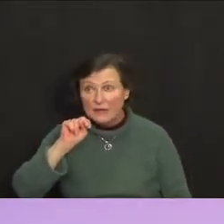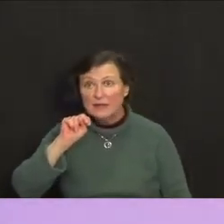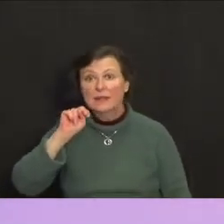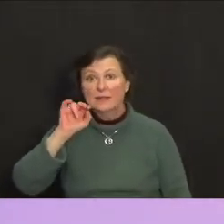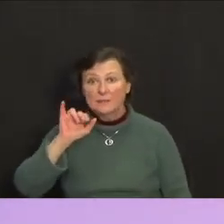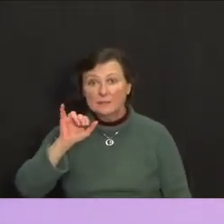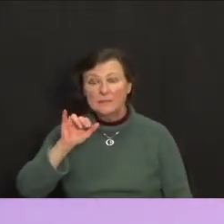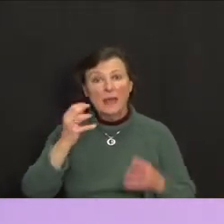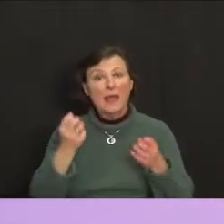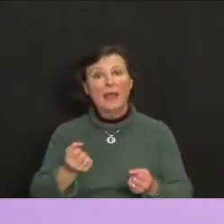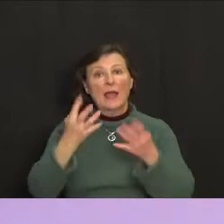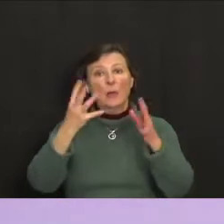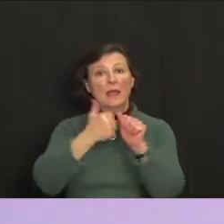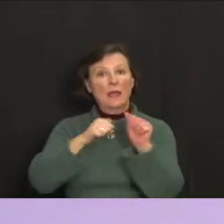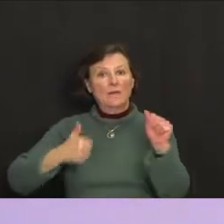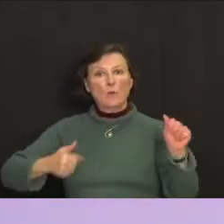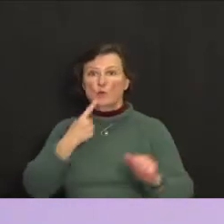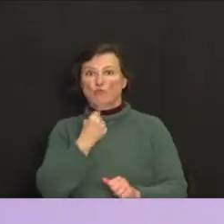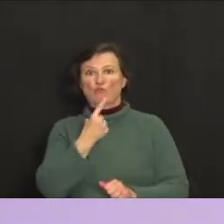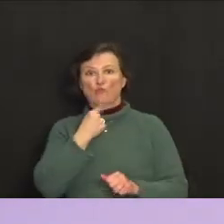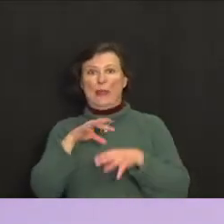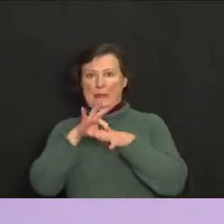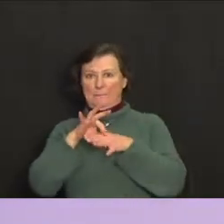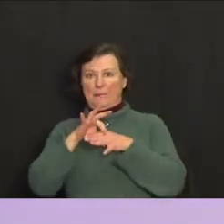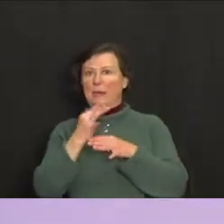How many avoid red meat, preferring fish and poultry?